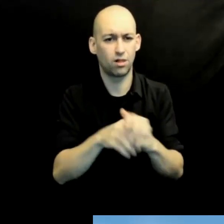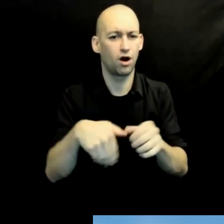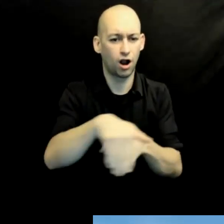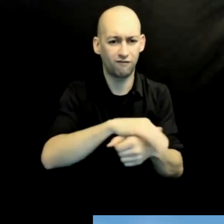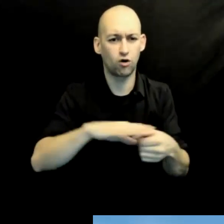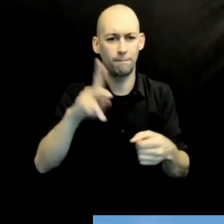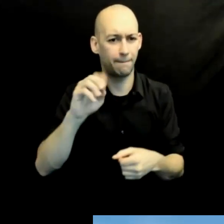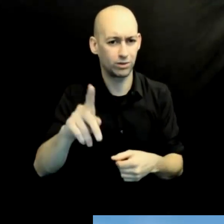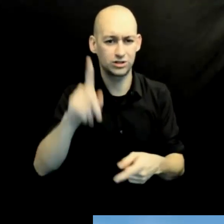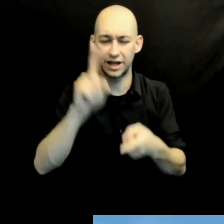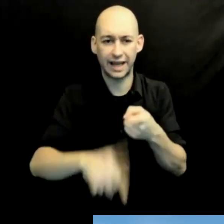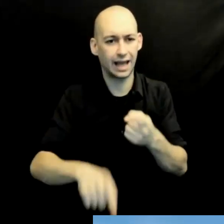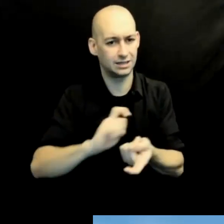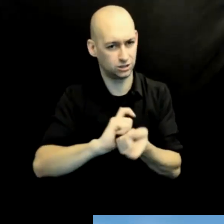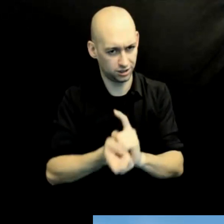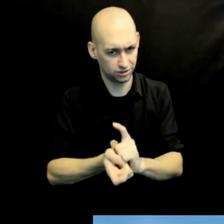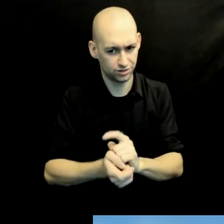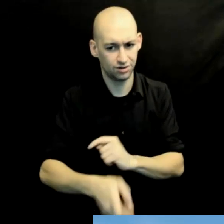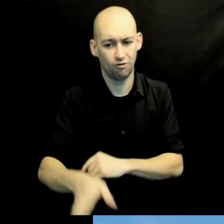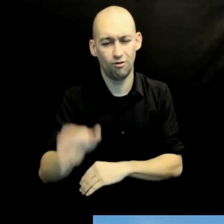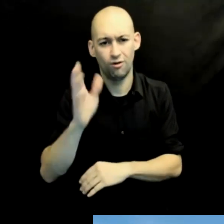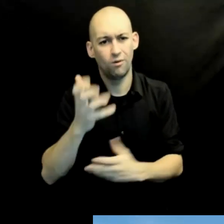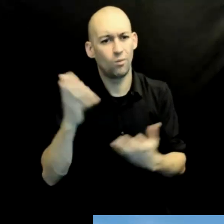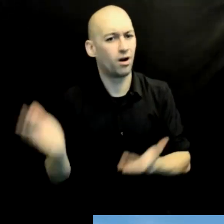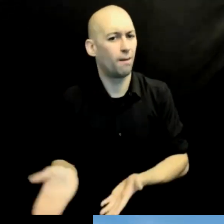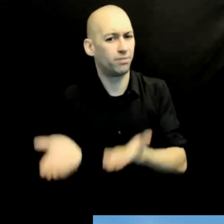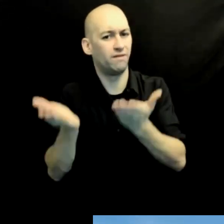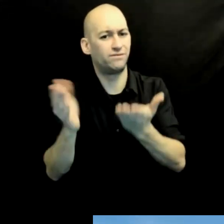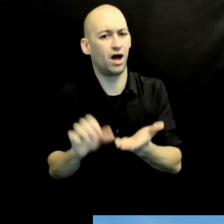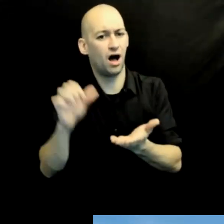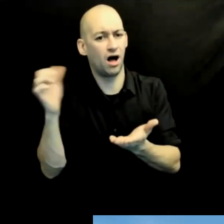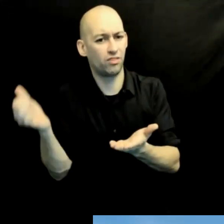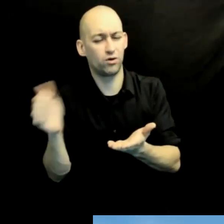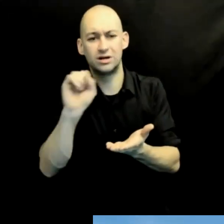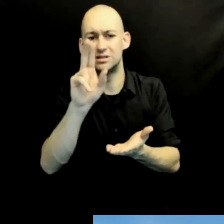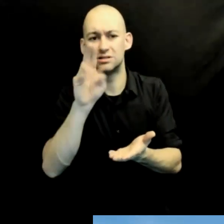changed. We've been advised that if we wanted to uplift other sub populations to ensure that they